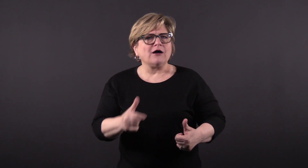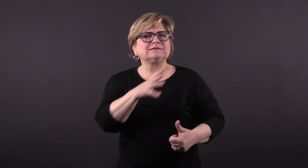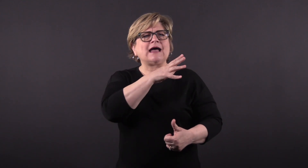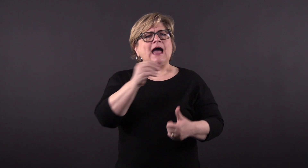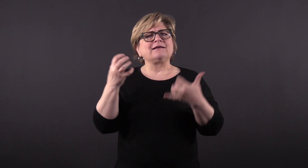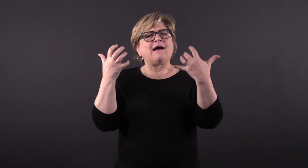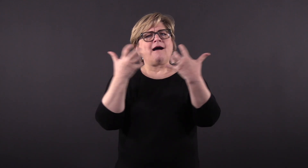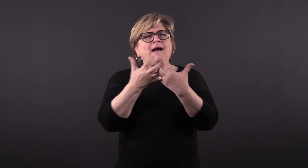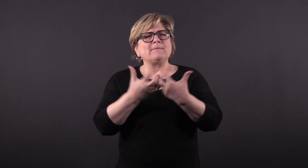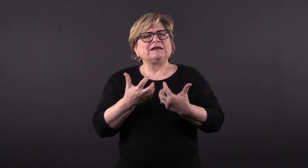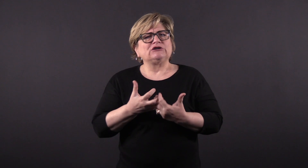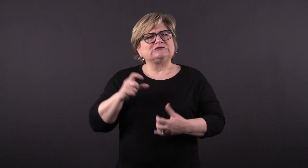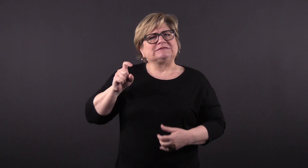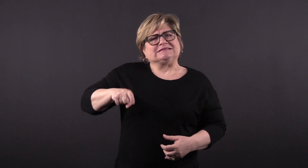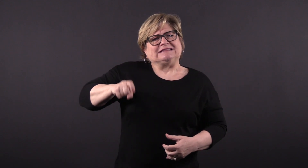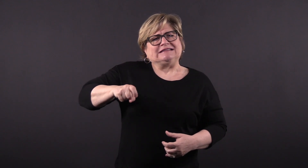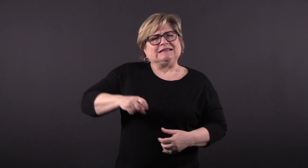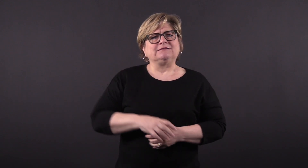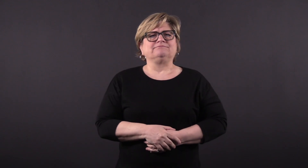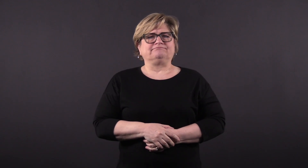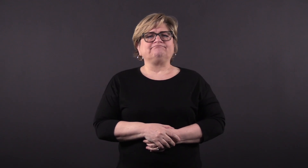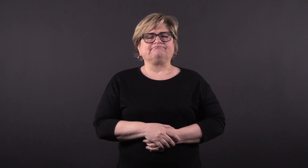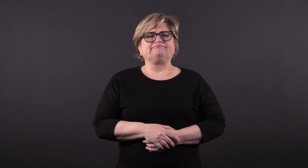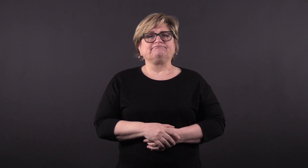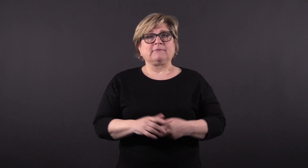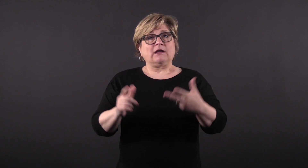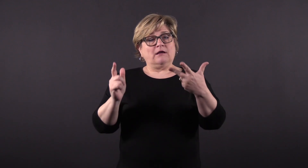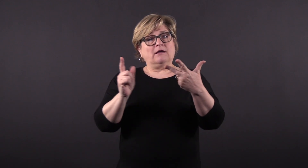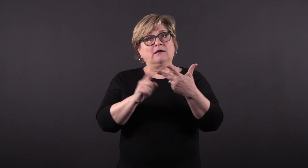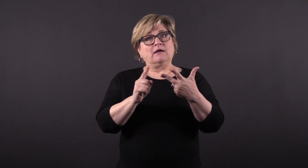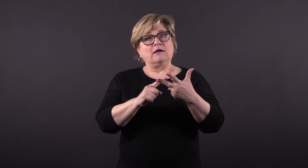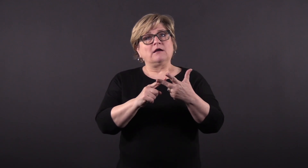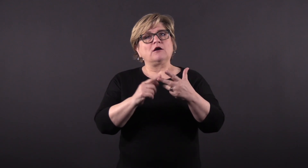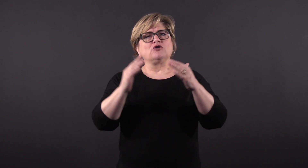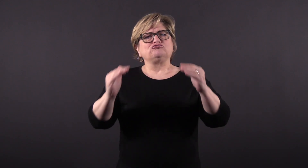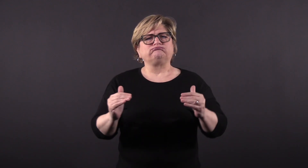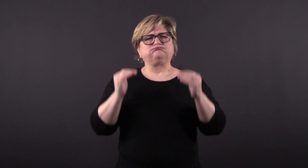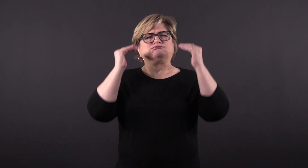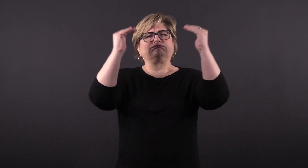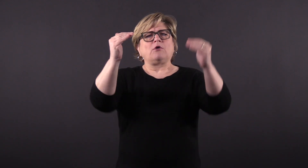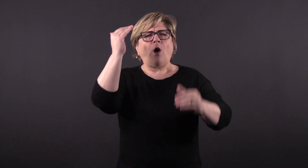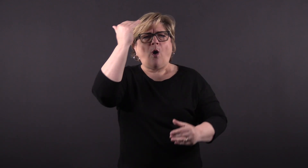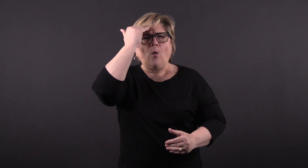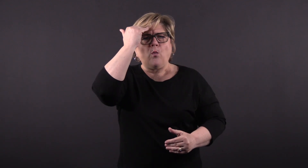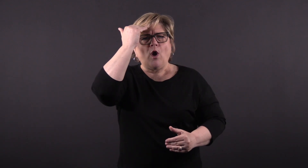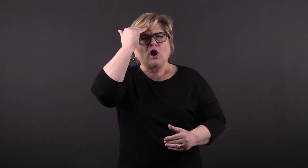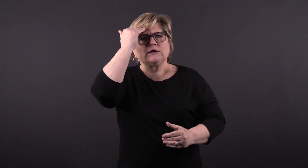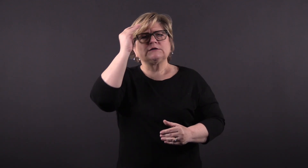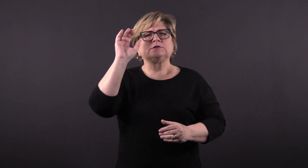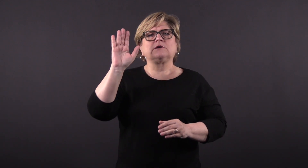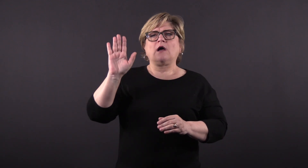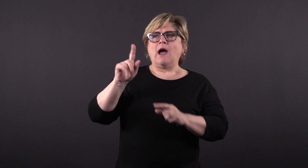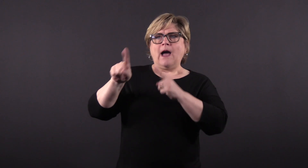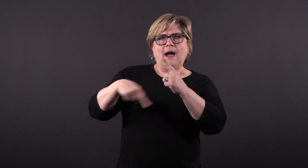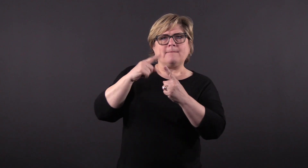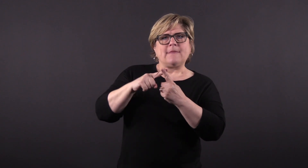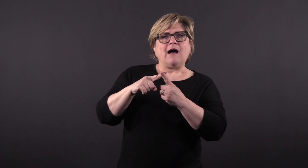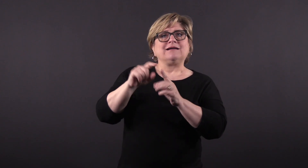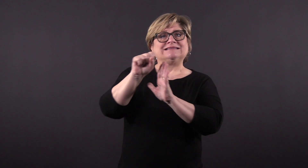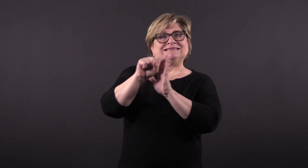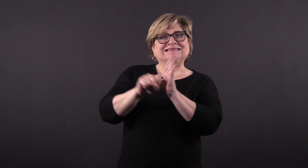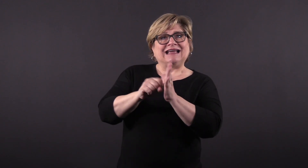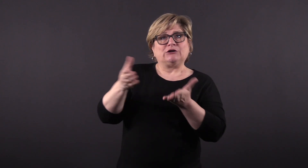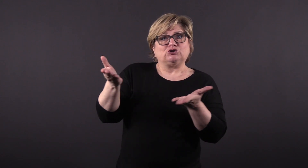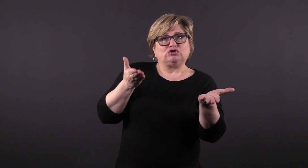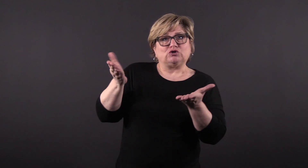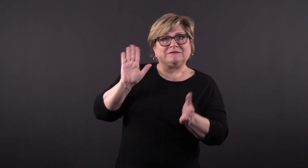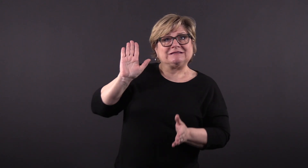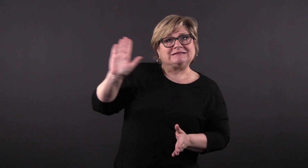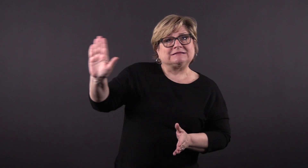loss and accommodations needed Raise awareness on State Services’